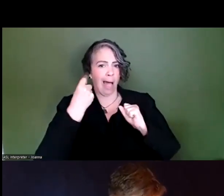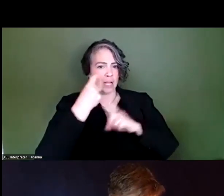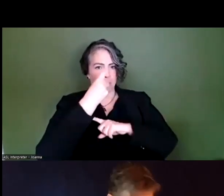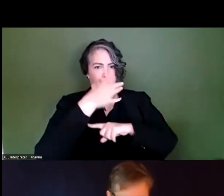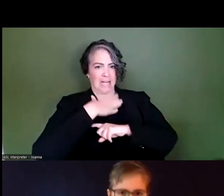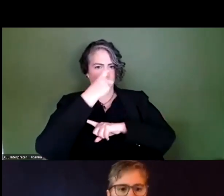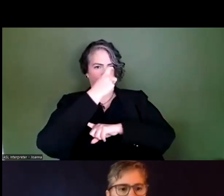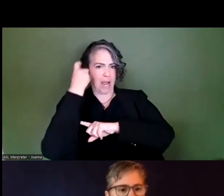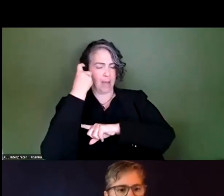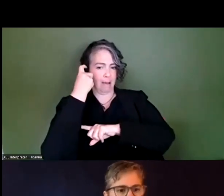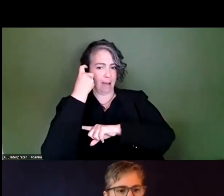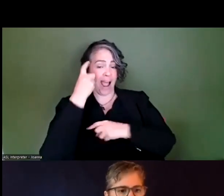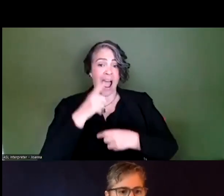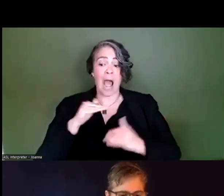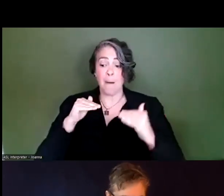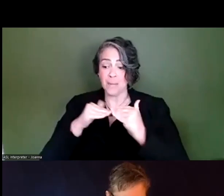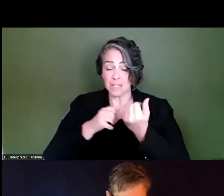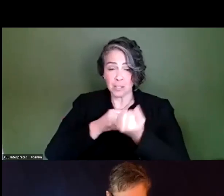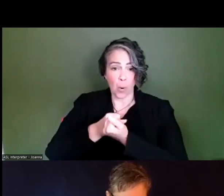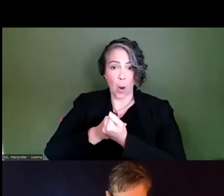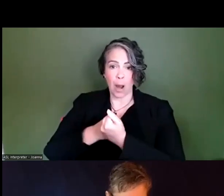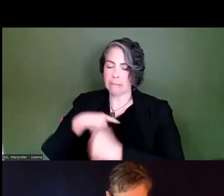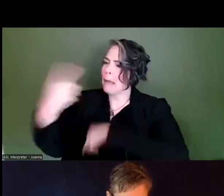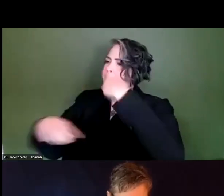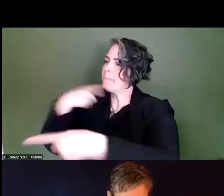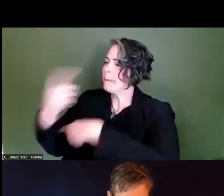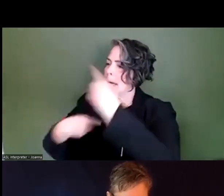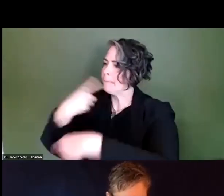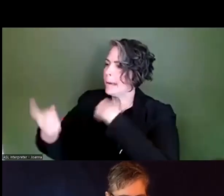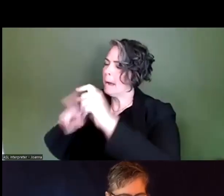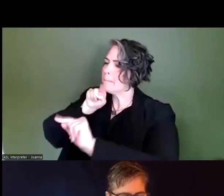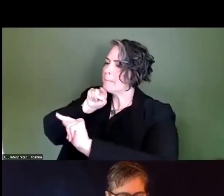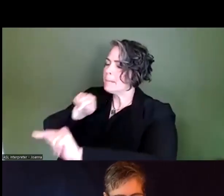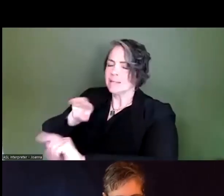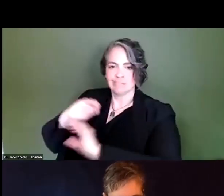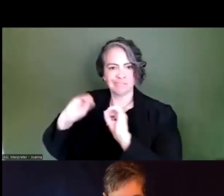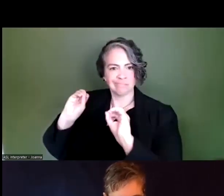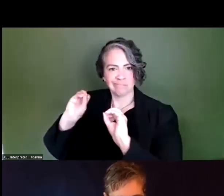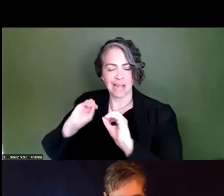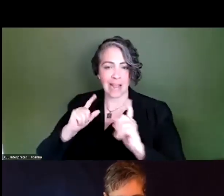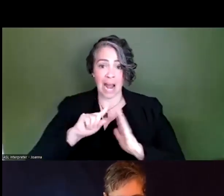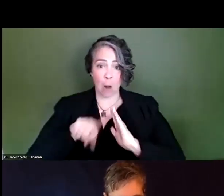and also we're not going to be going outside of our roles and asking invasive questions that's